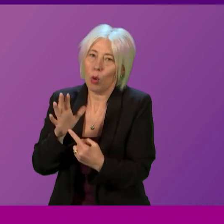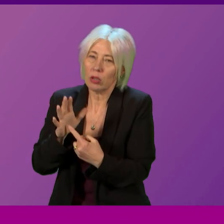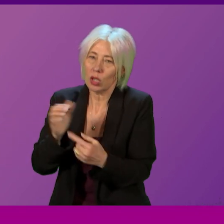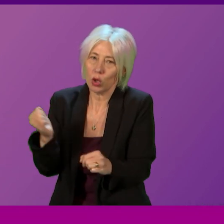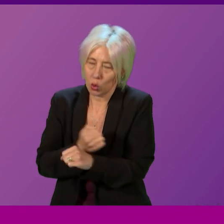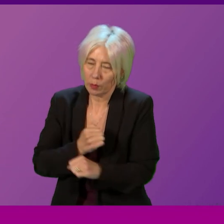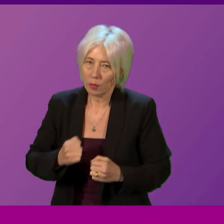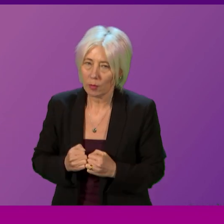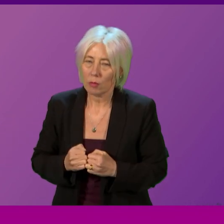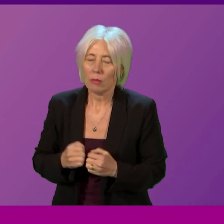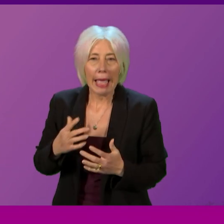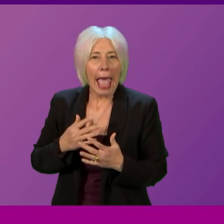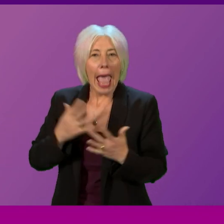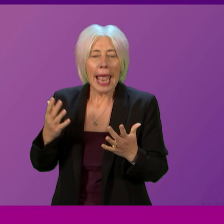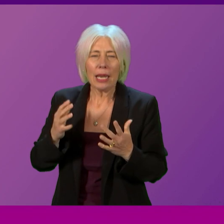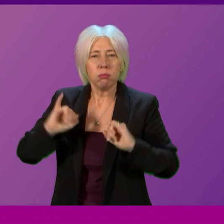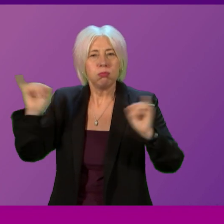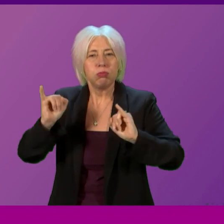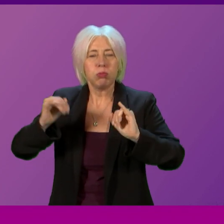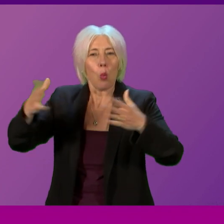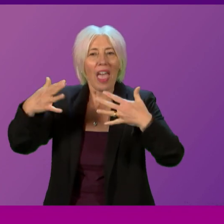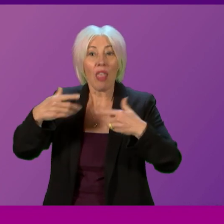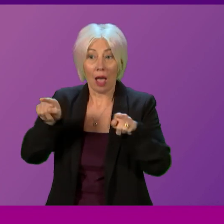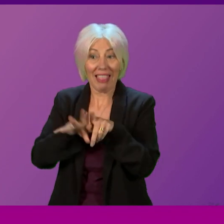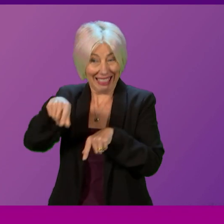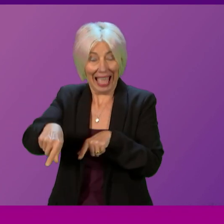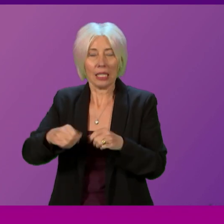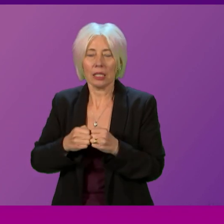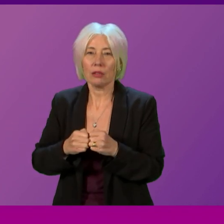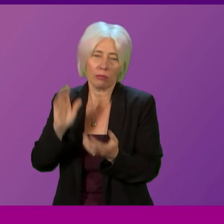Any time there is a severe weather incident such as this one, we ensure that any appropriate